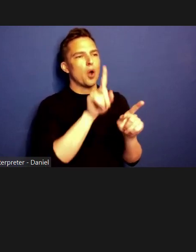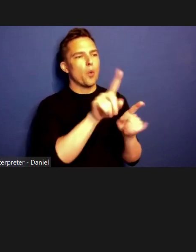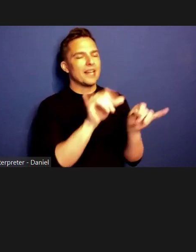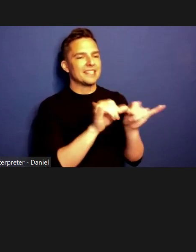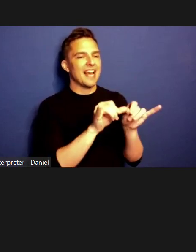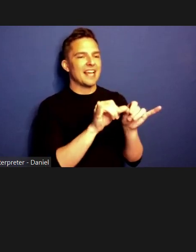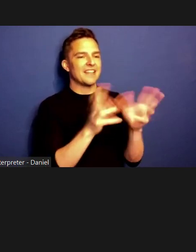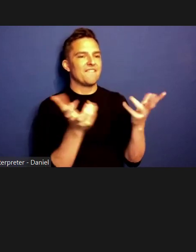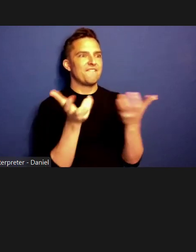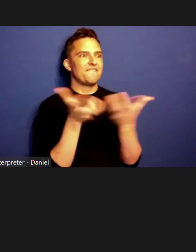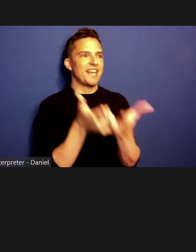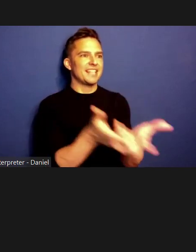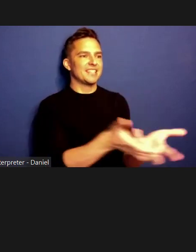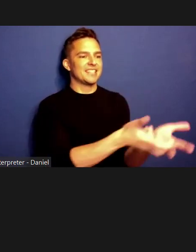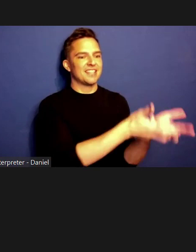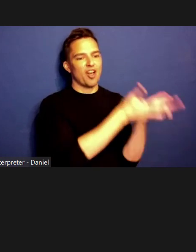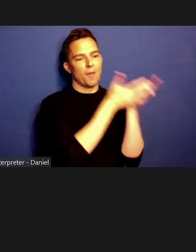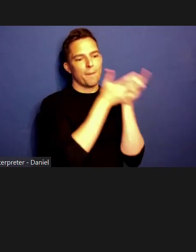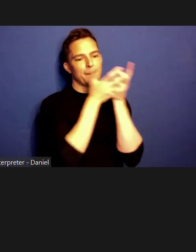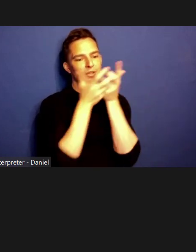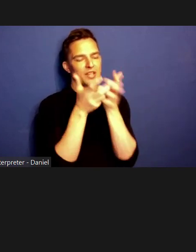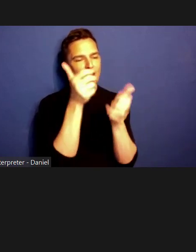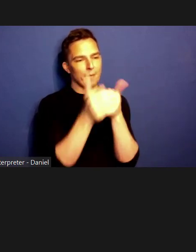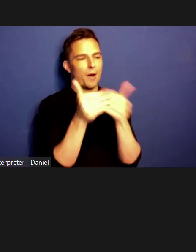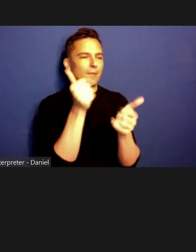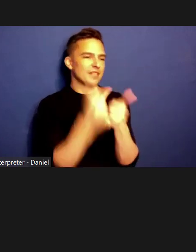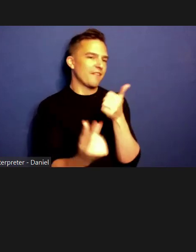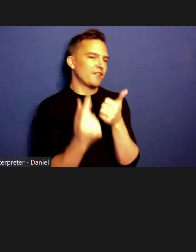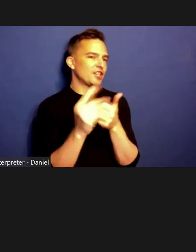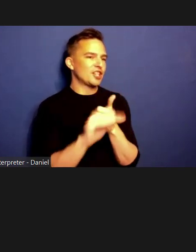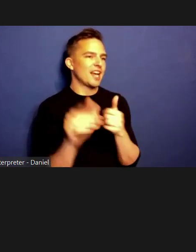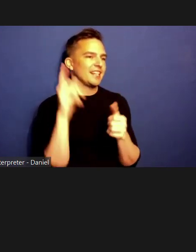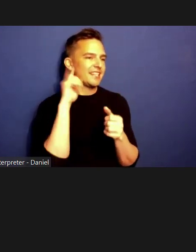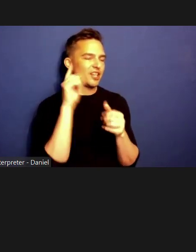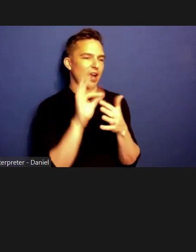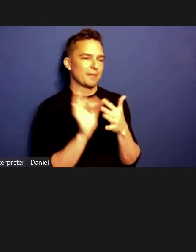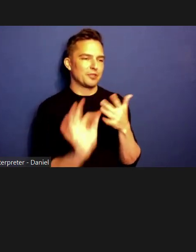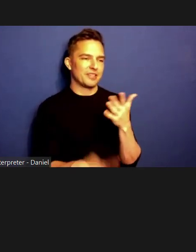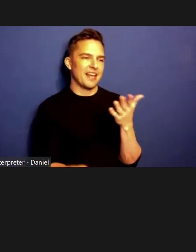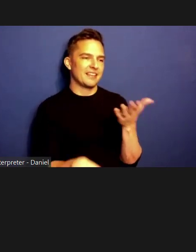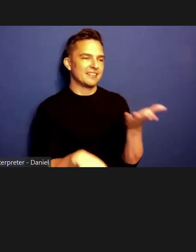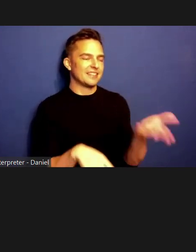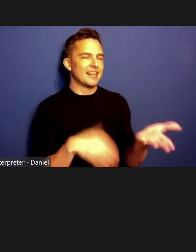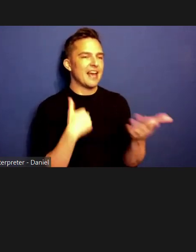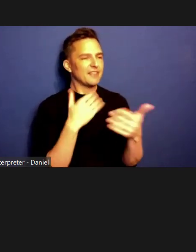ear option by having those kinds of probe covers.